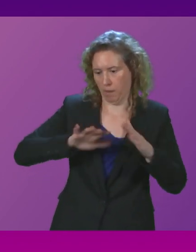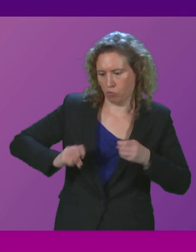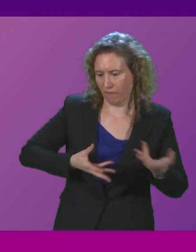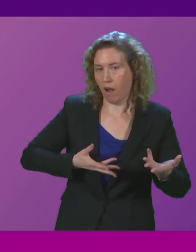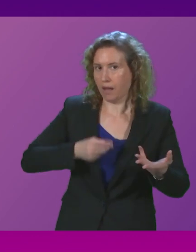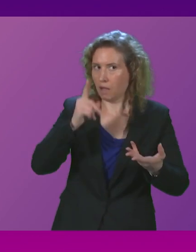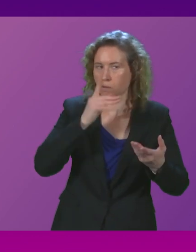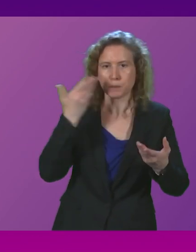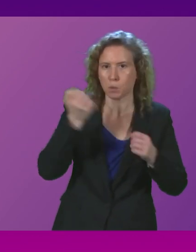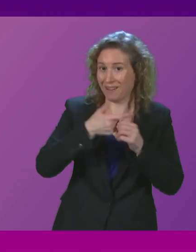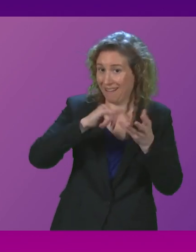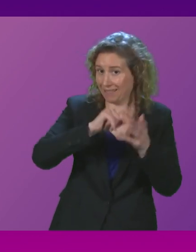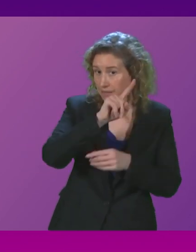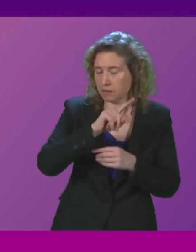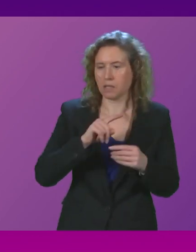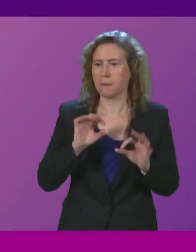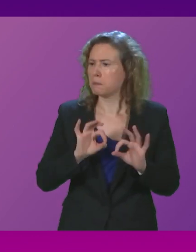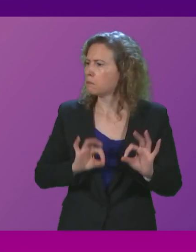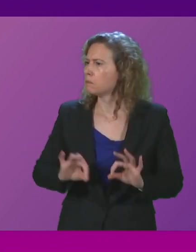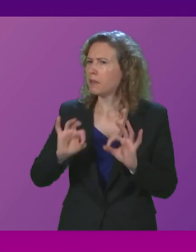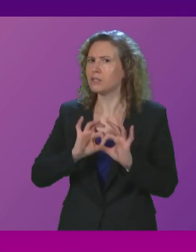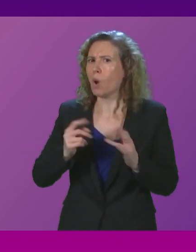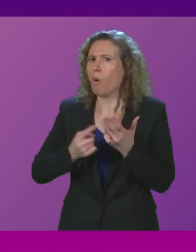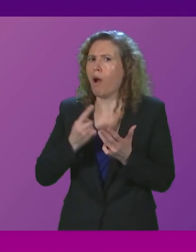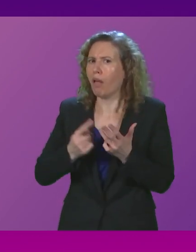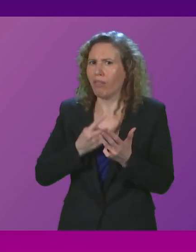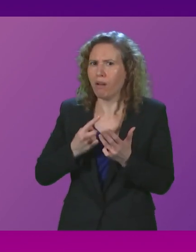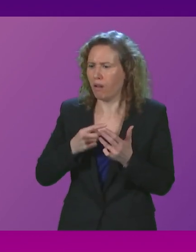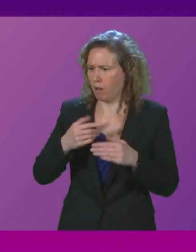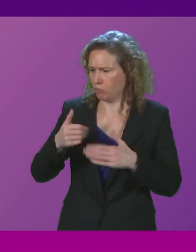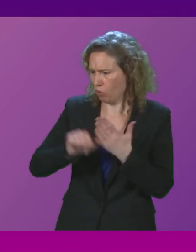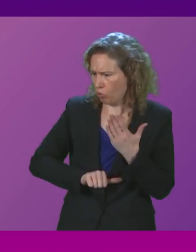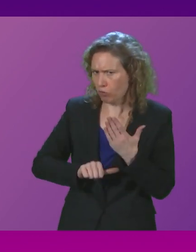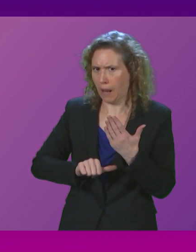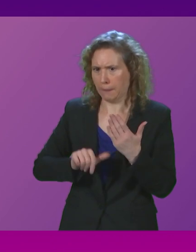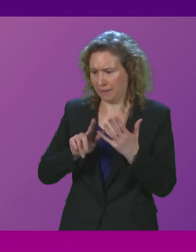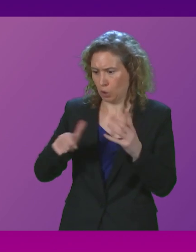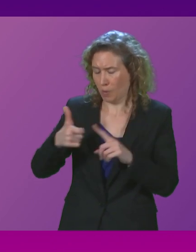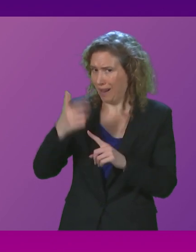“no such set of activist programmes to stimulate energy efficiency yet exists from the UK Government.